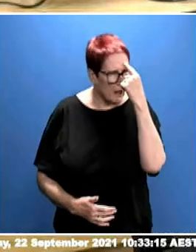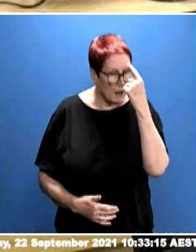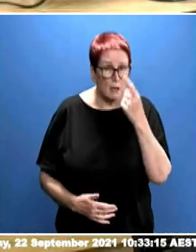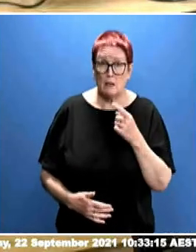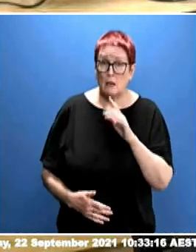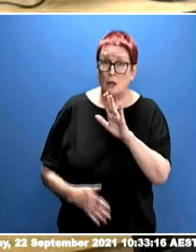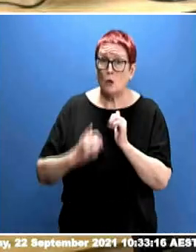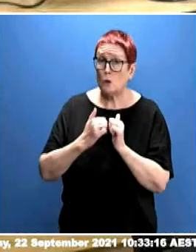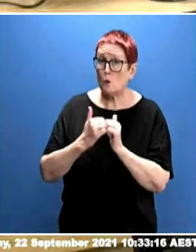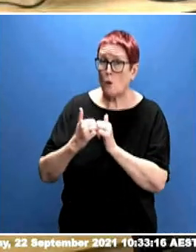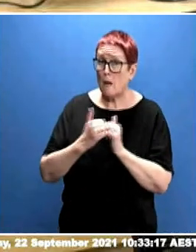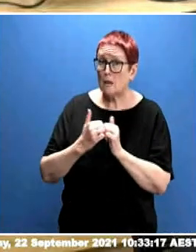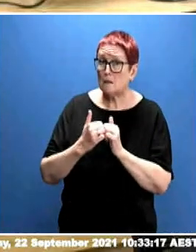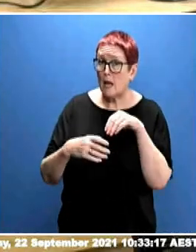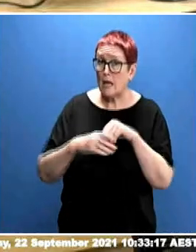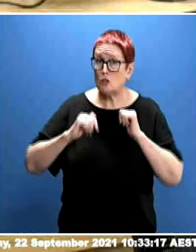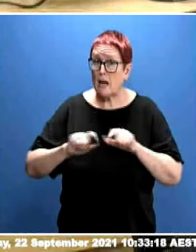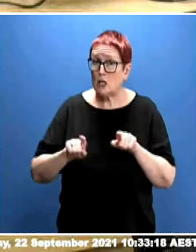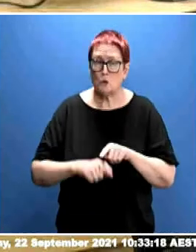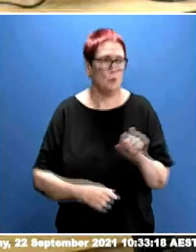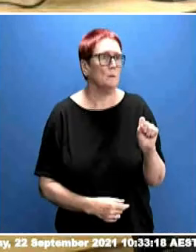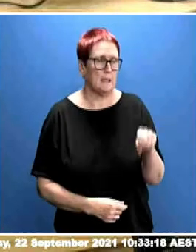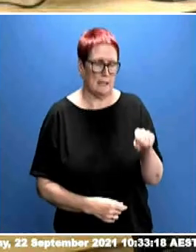Did your partner at the time also do the training? Yes.